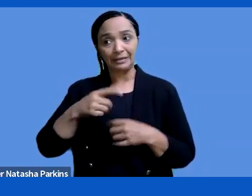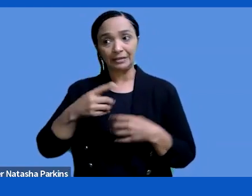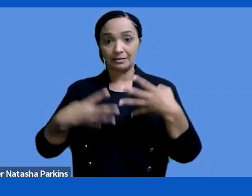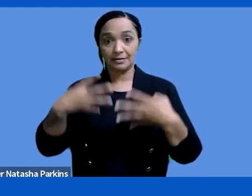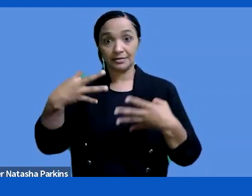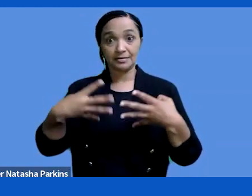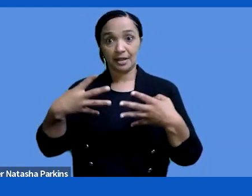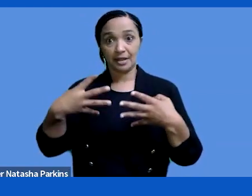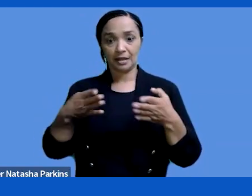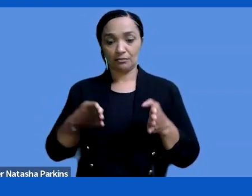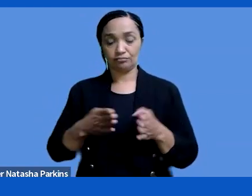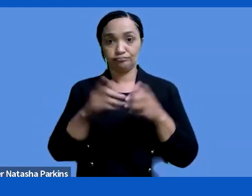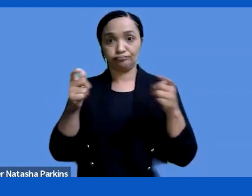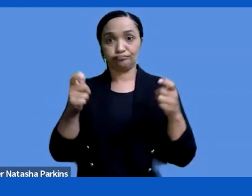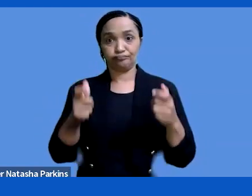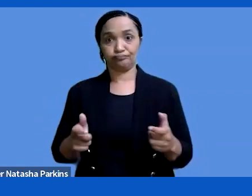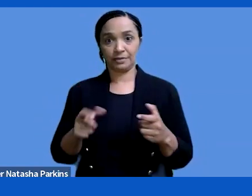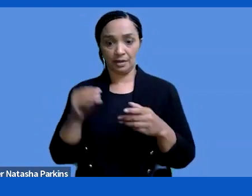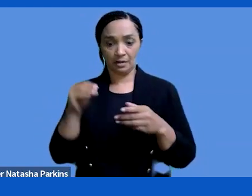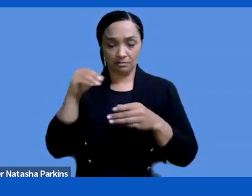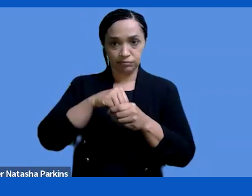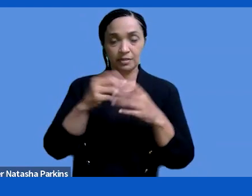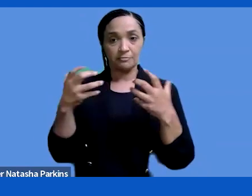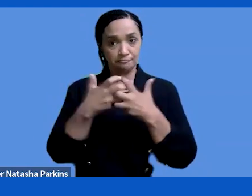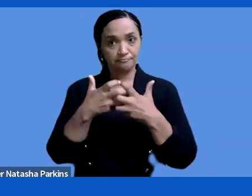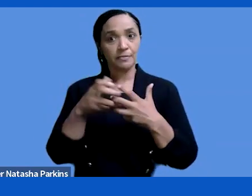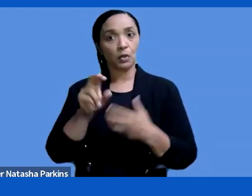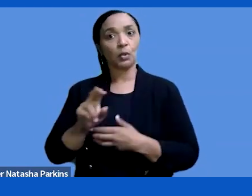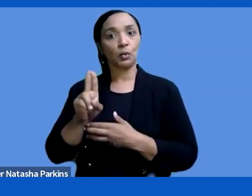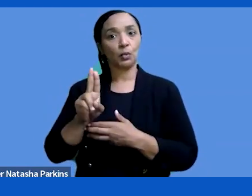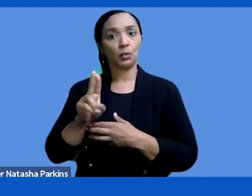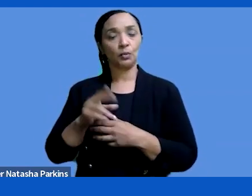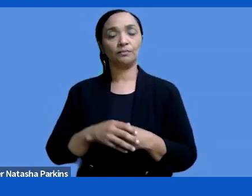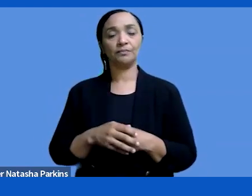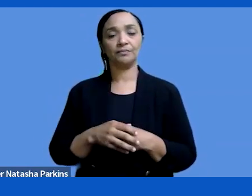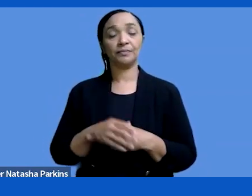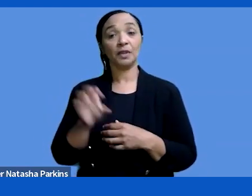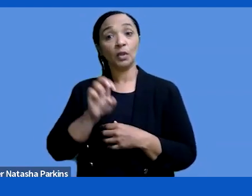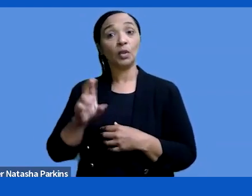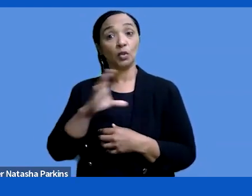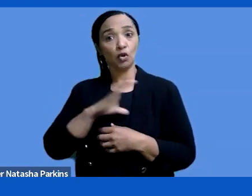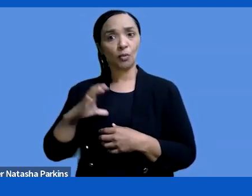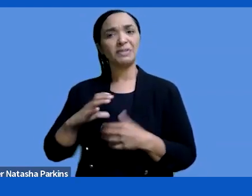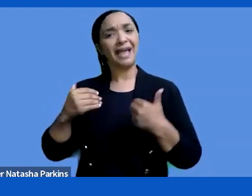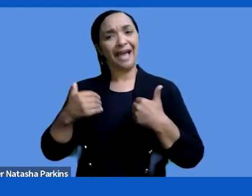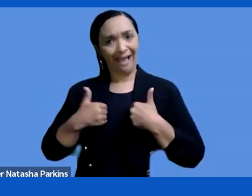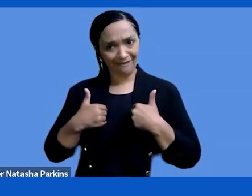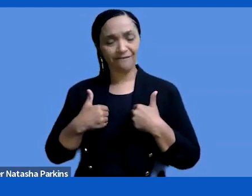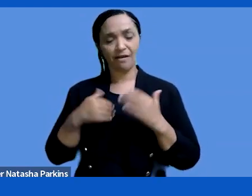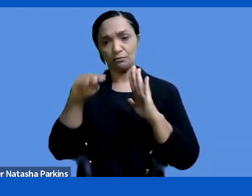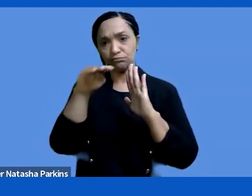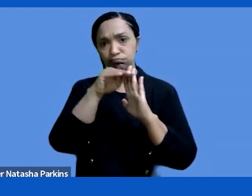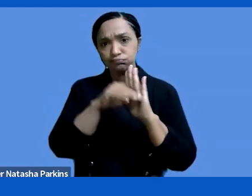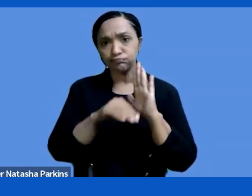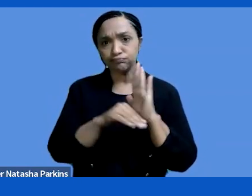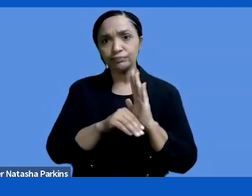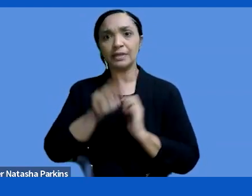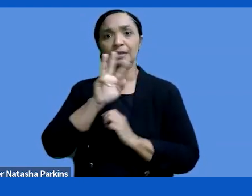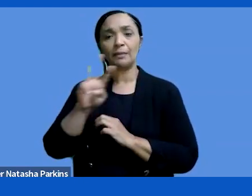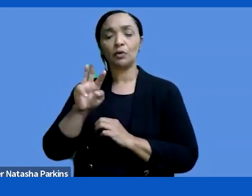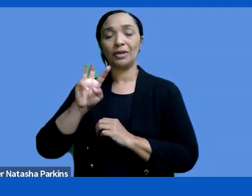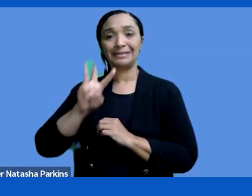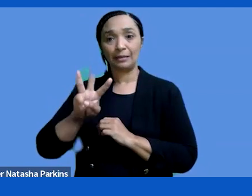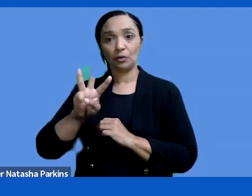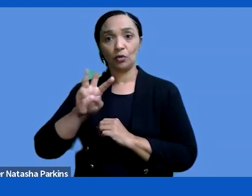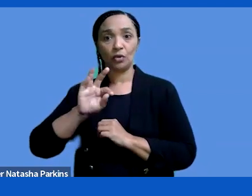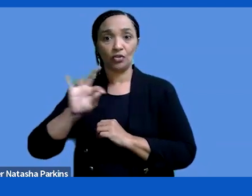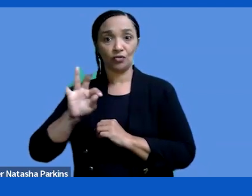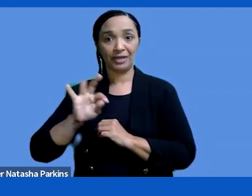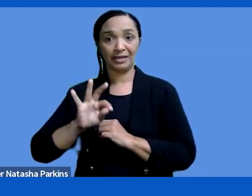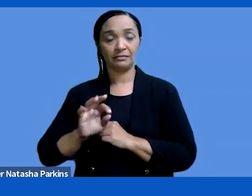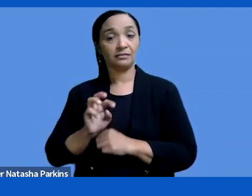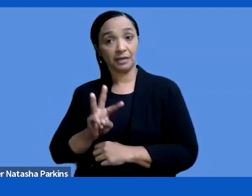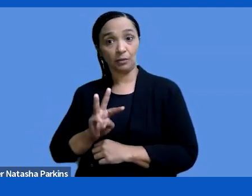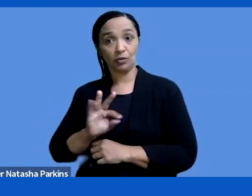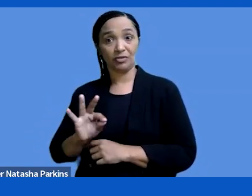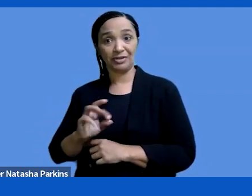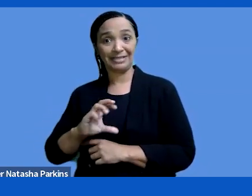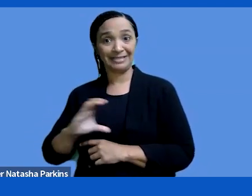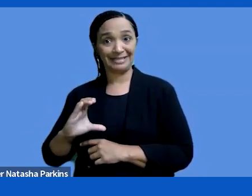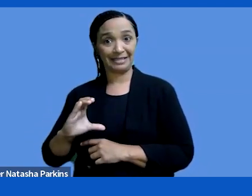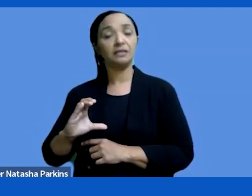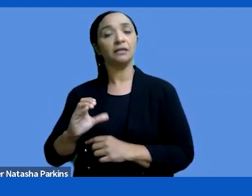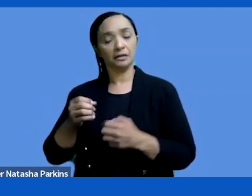There is a list on the WC3 website. Many of the projects that are run by the WC3 participate